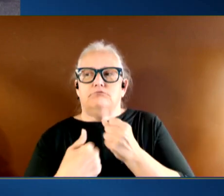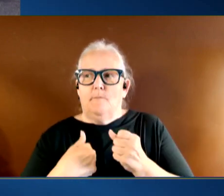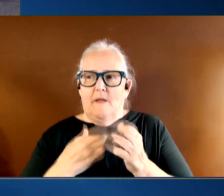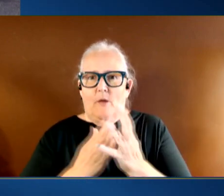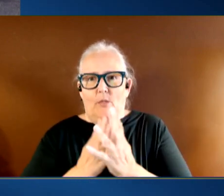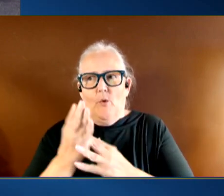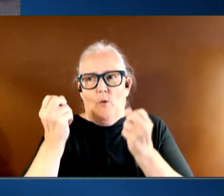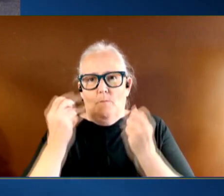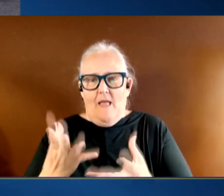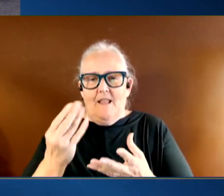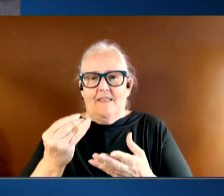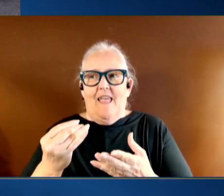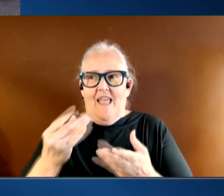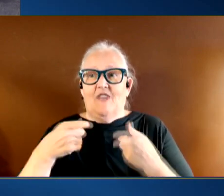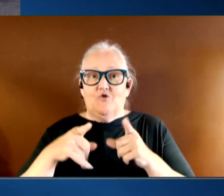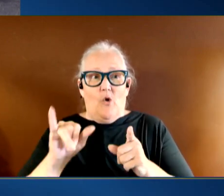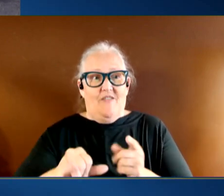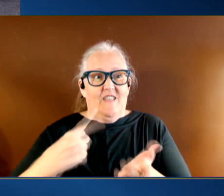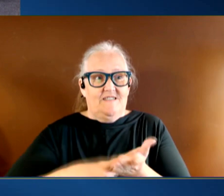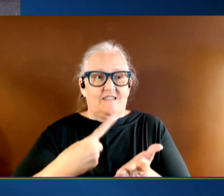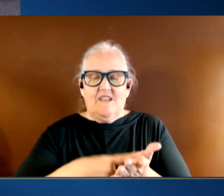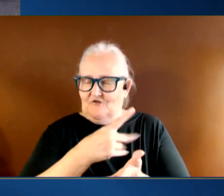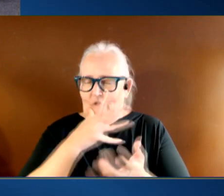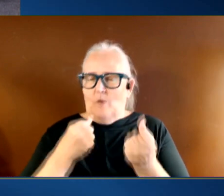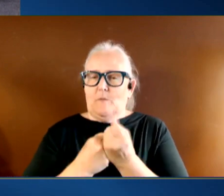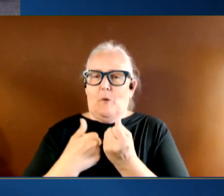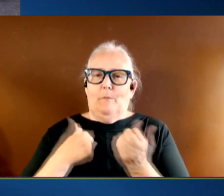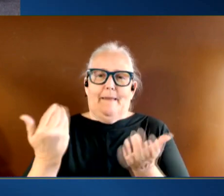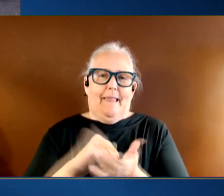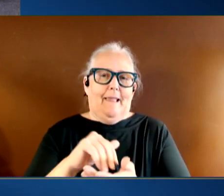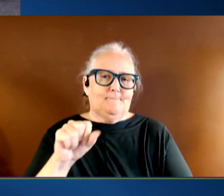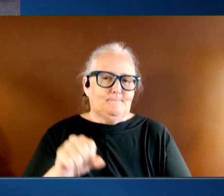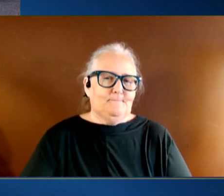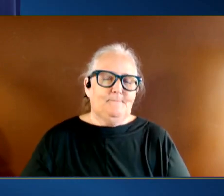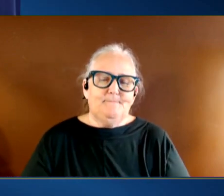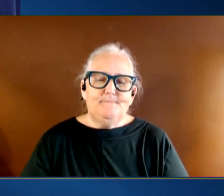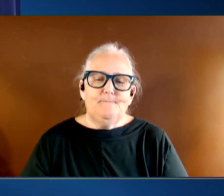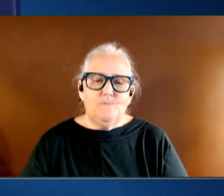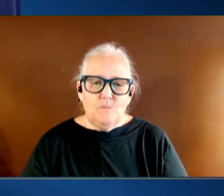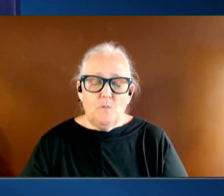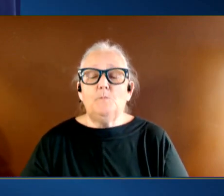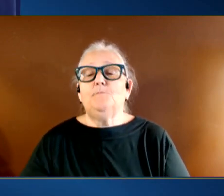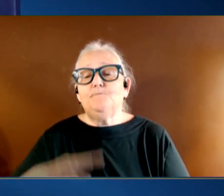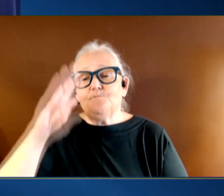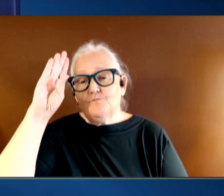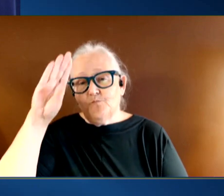during this conversation today. And we know that superheroes are people too.